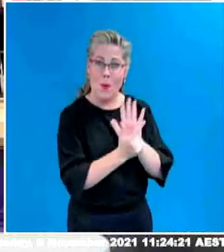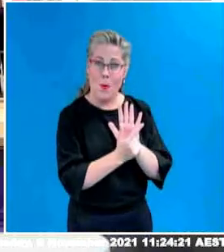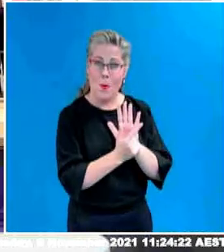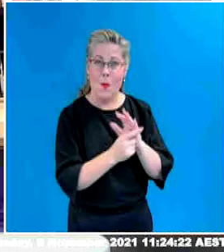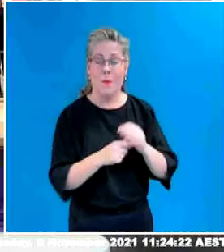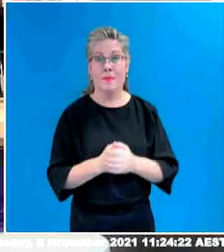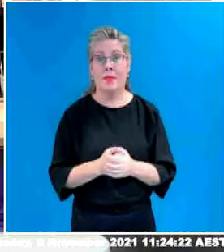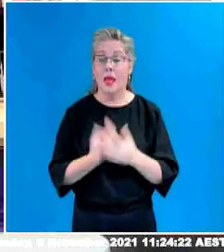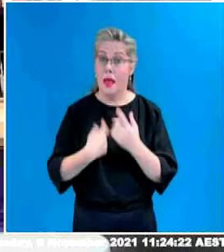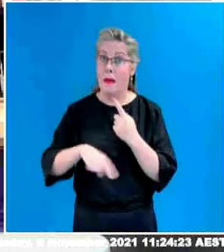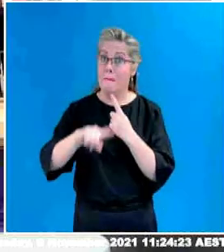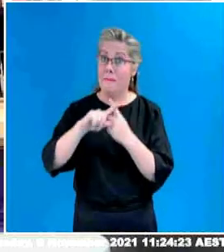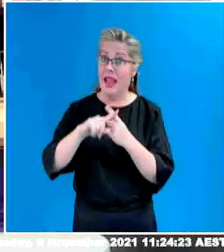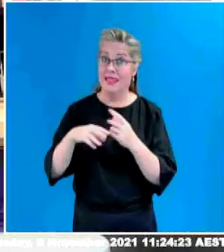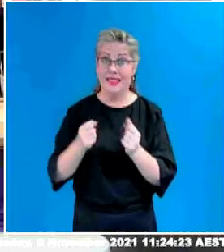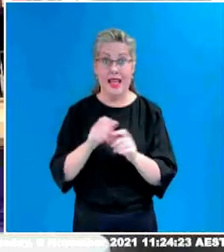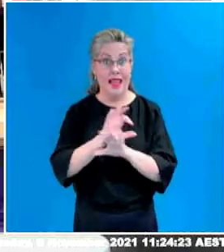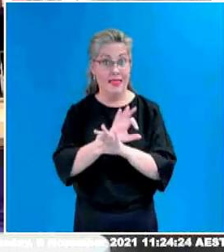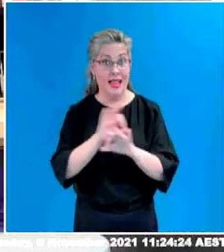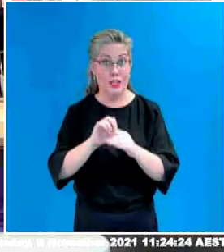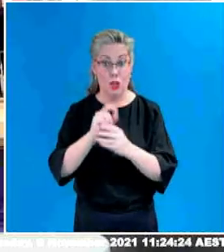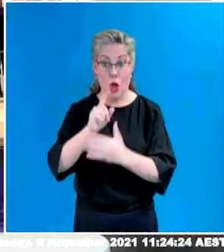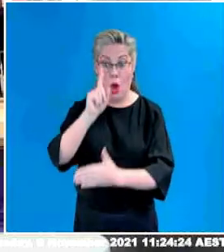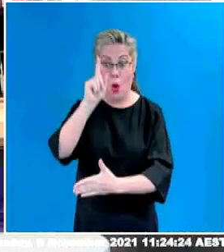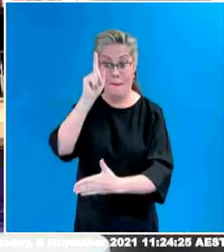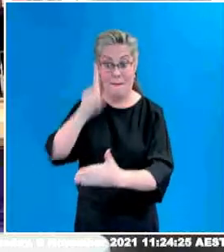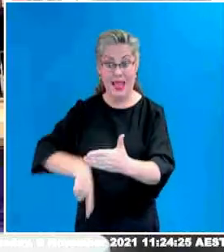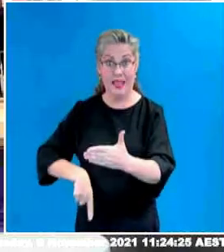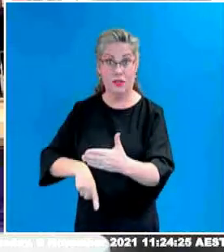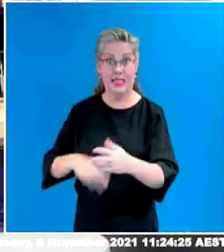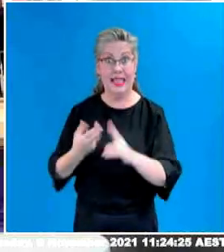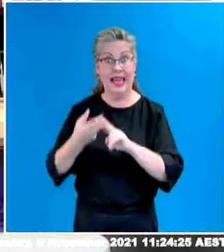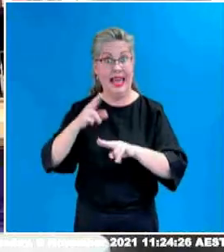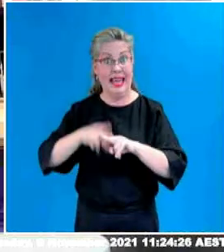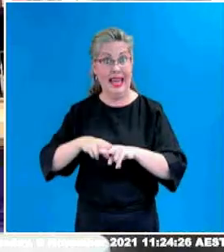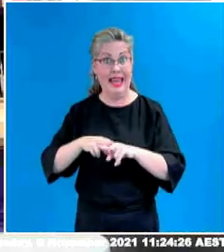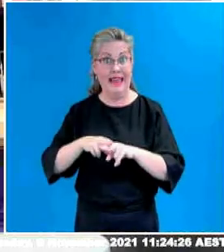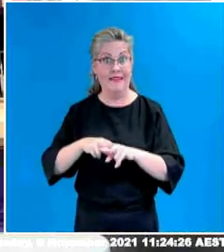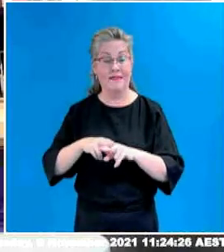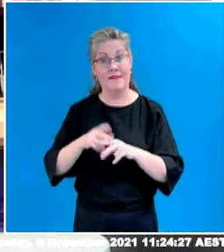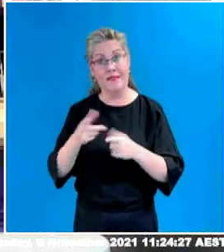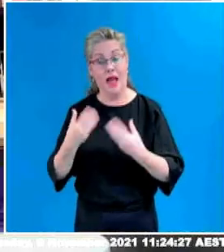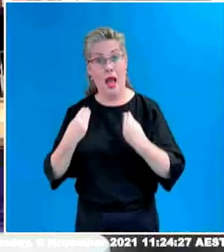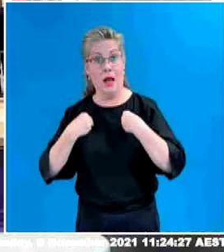So there is no penalty if a company doesn't report, other than ability for